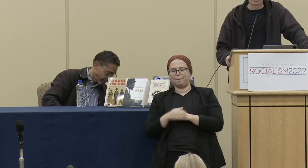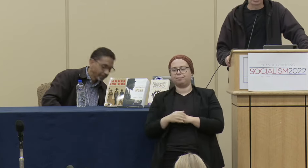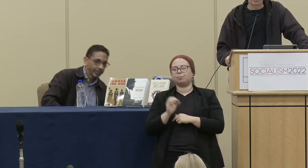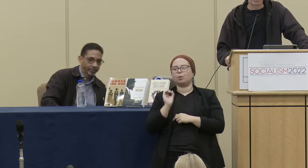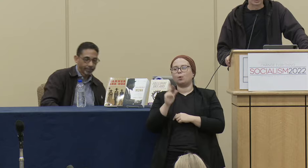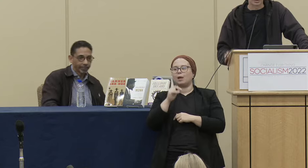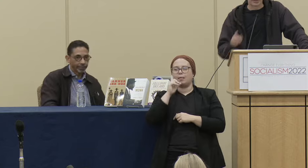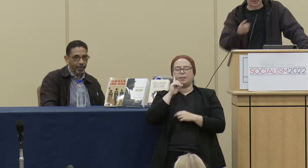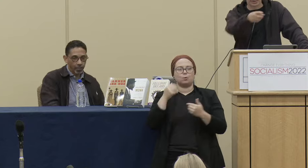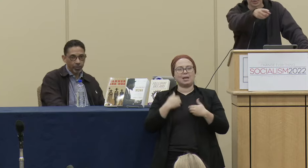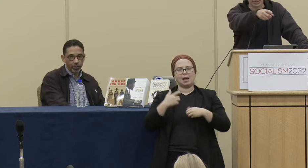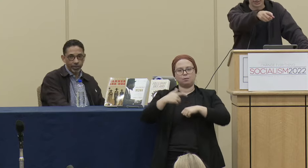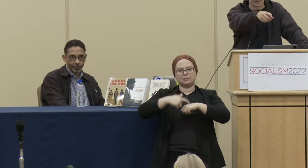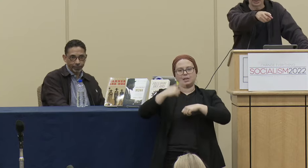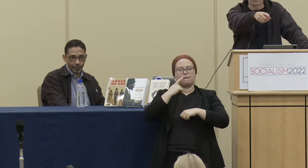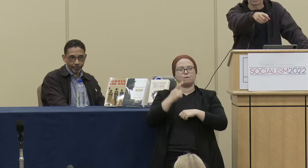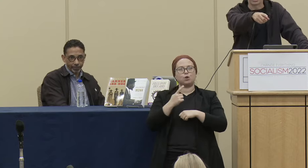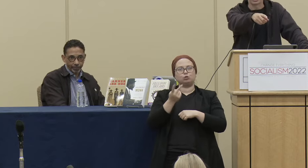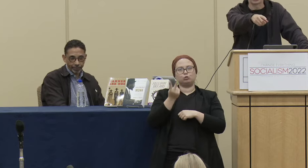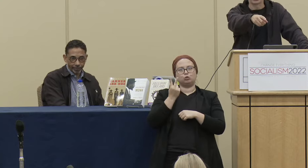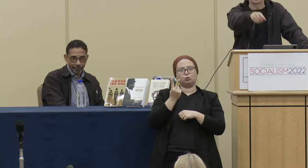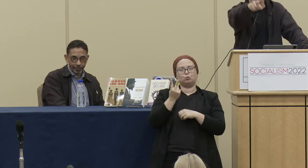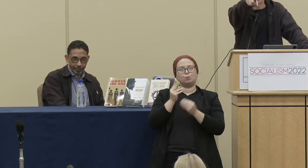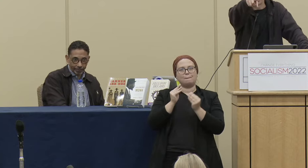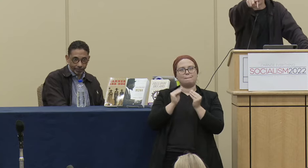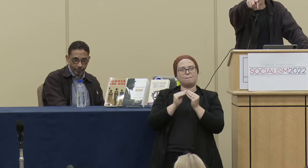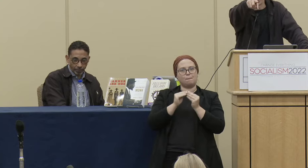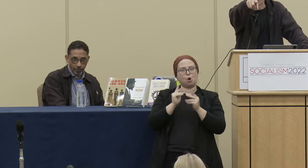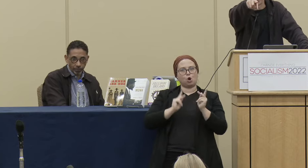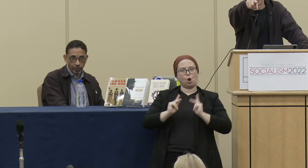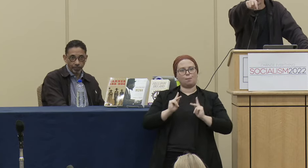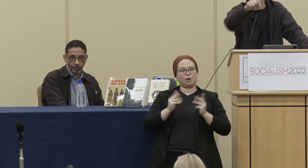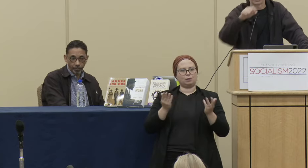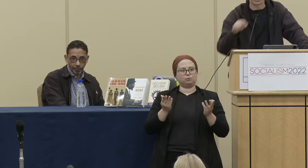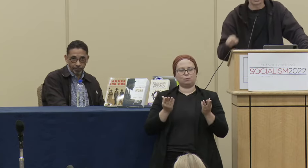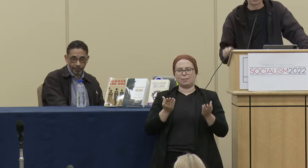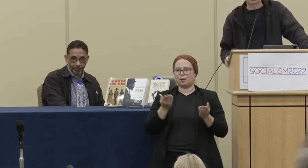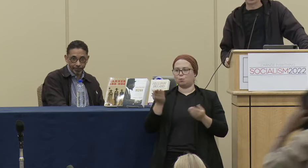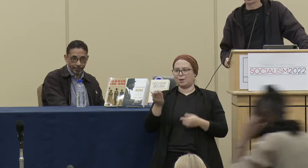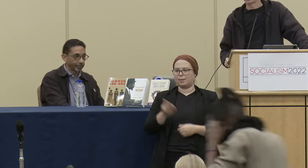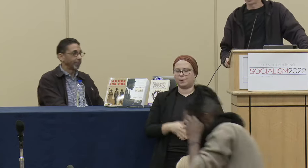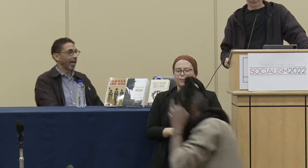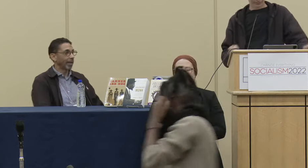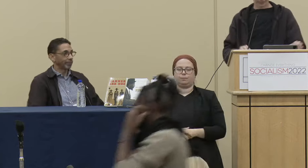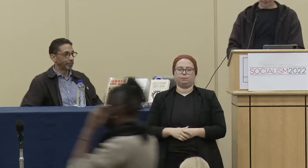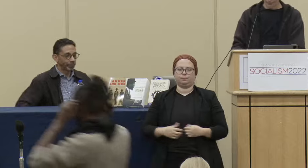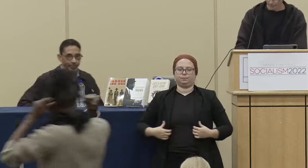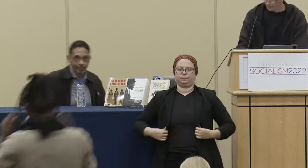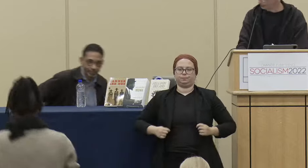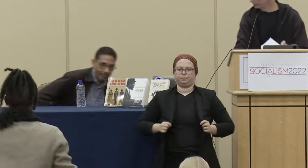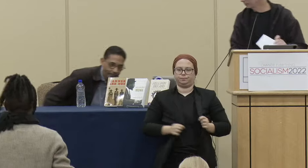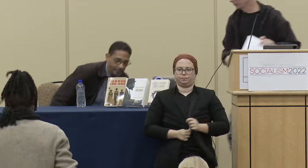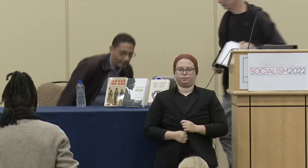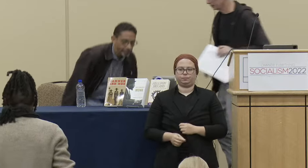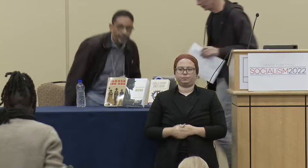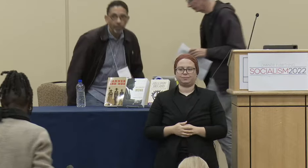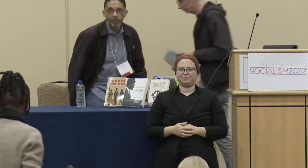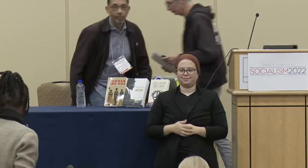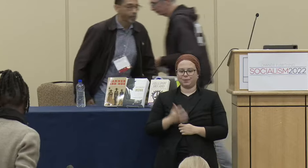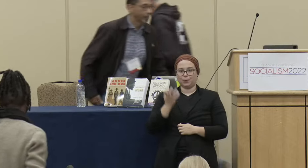is working on a book forthcoming from Haymarket Books. So, hang out. Stay tuned for that. And if you want to talk about organizing the south and haven't read it yet, you got to read " Hammer and Hoe. " It's another reference for